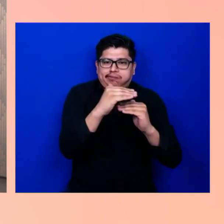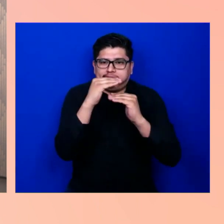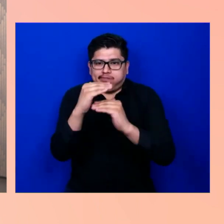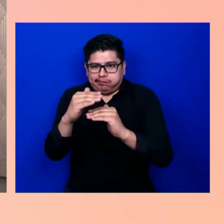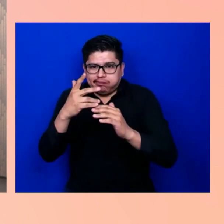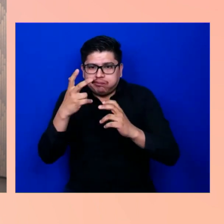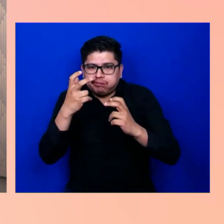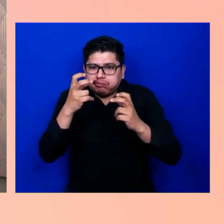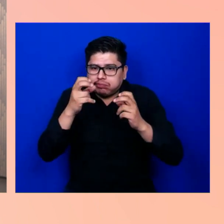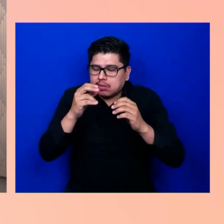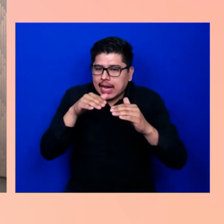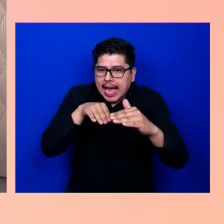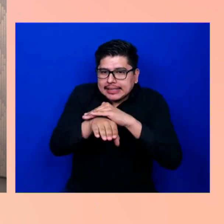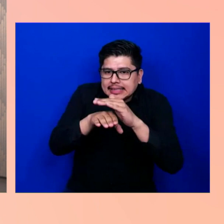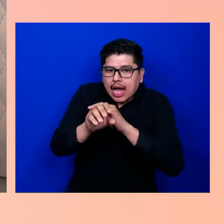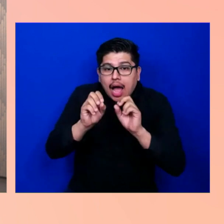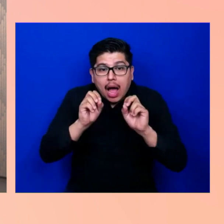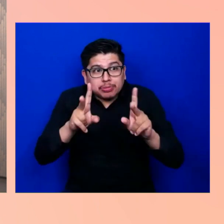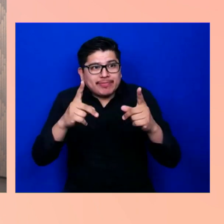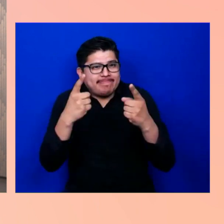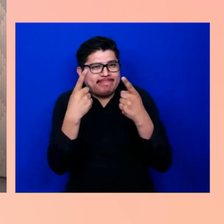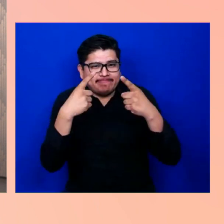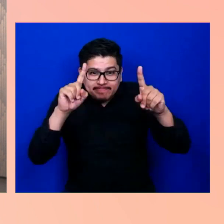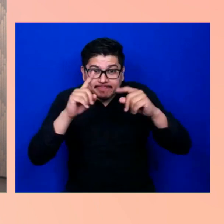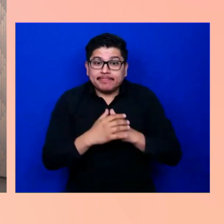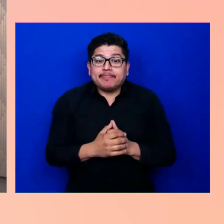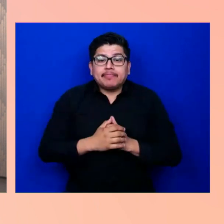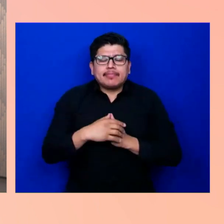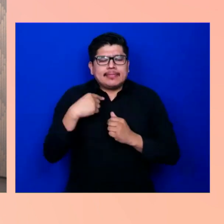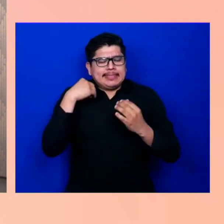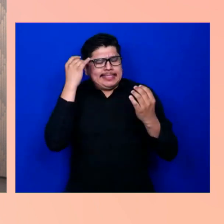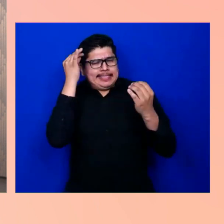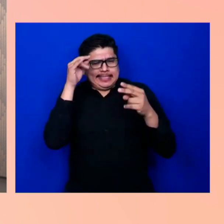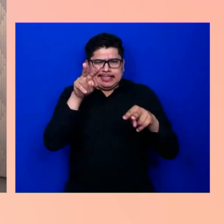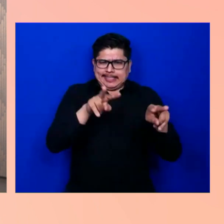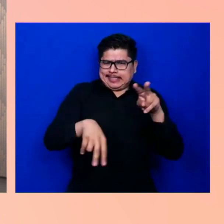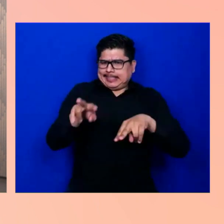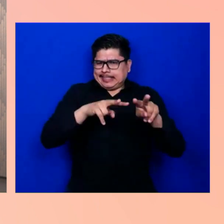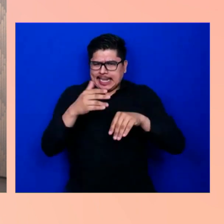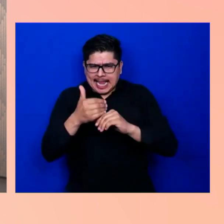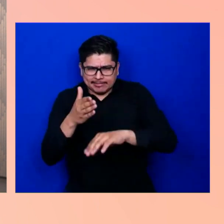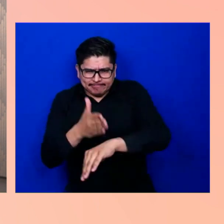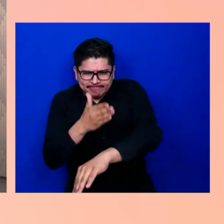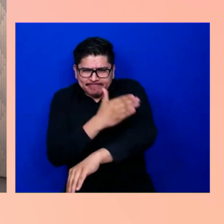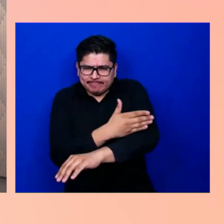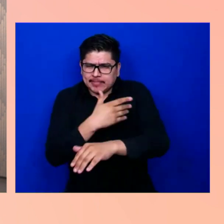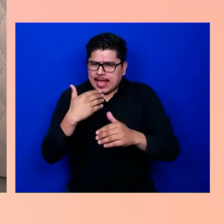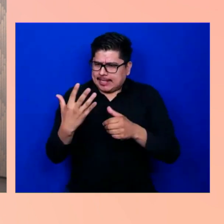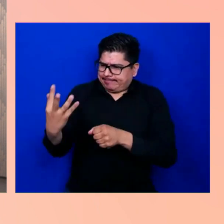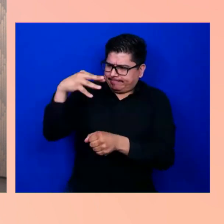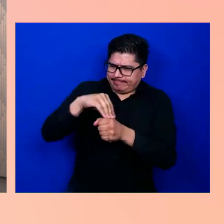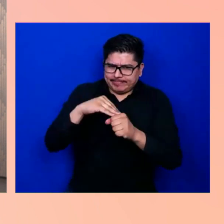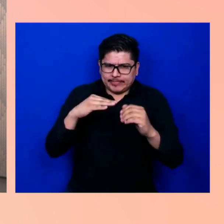We think the better we are able to represent that diversity within our company, the better we are able to